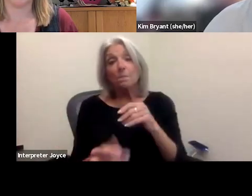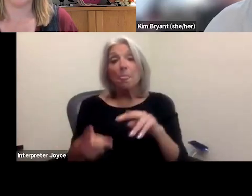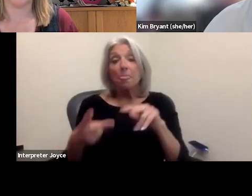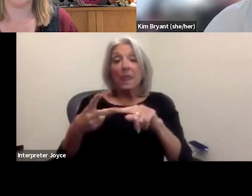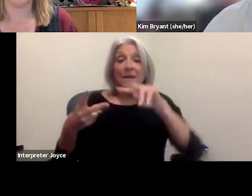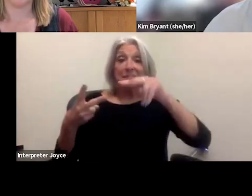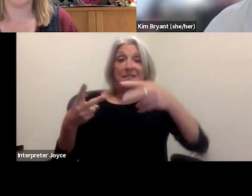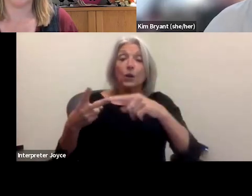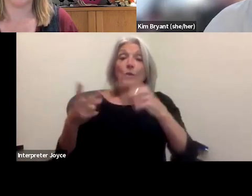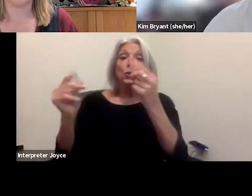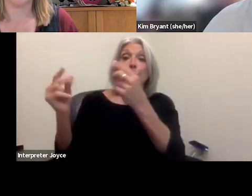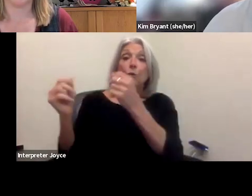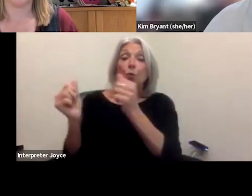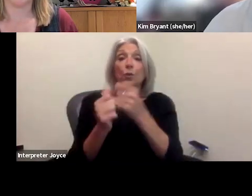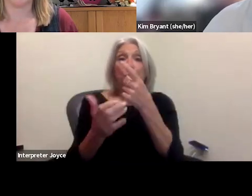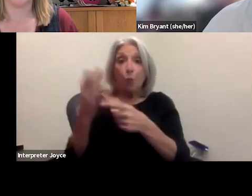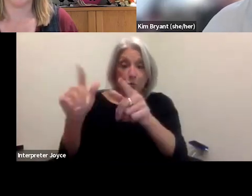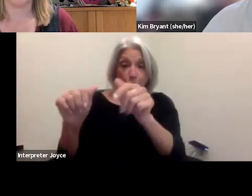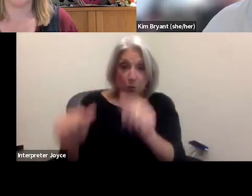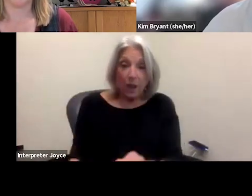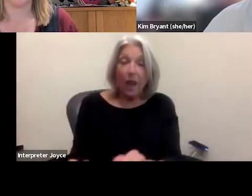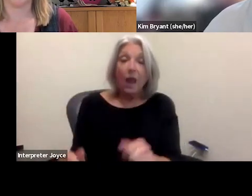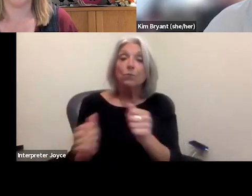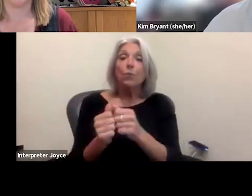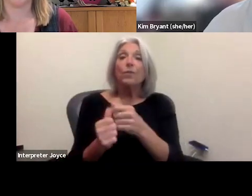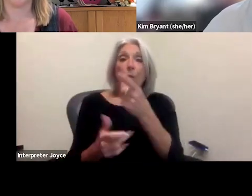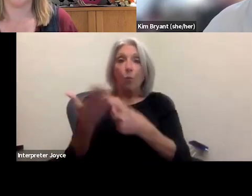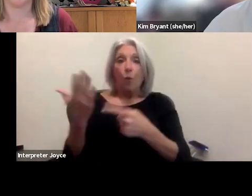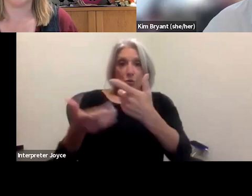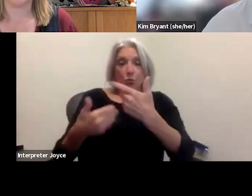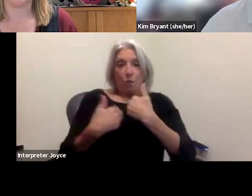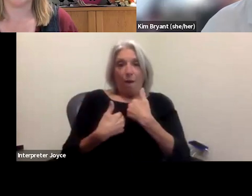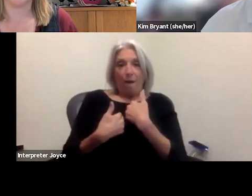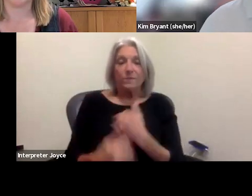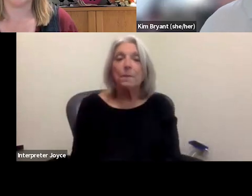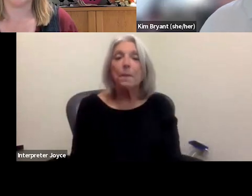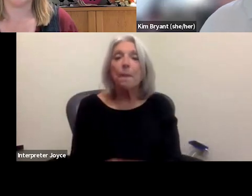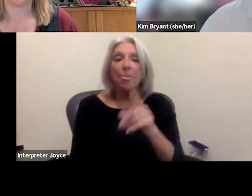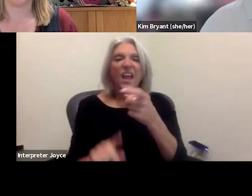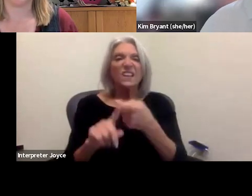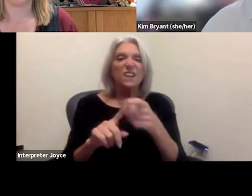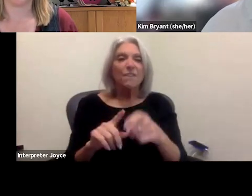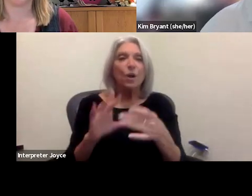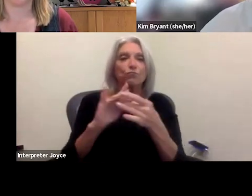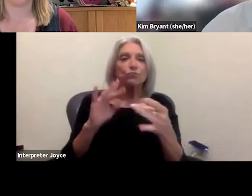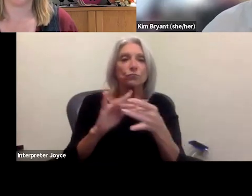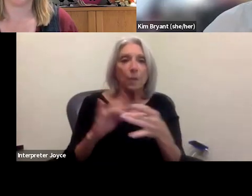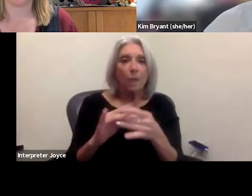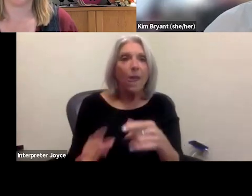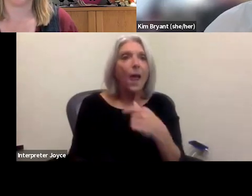with what you've got, where you are. This is a quote from a fellow Appalachian-- I'm Appalachian, I'm proud of it--